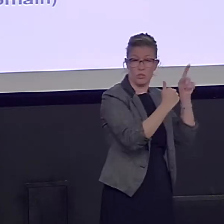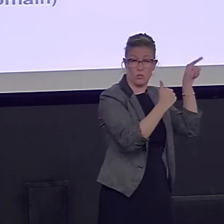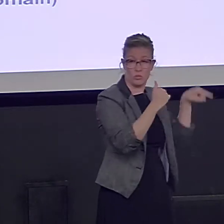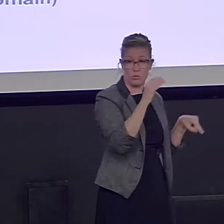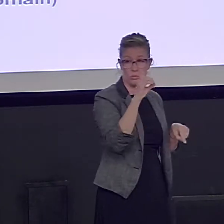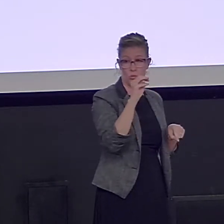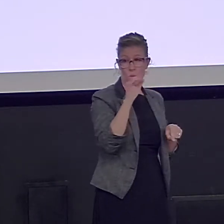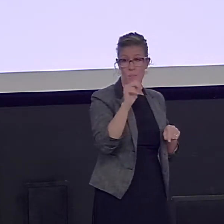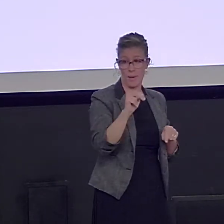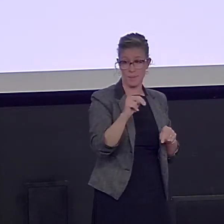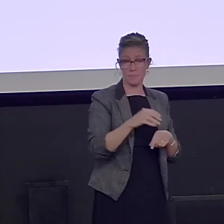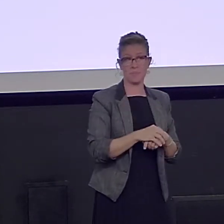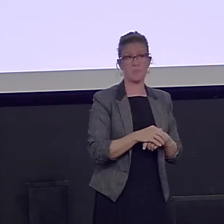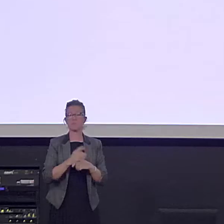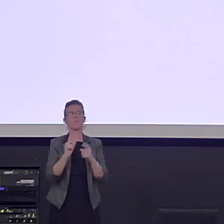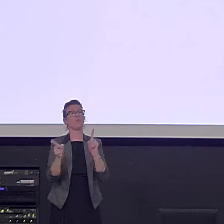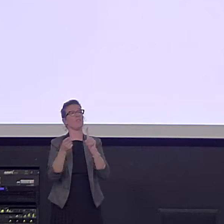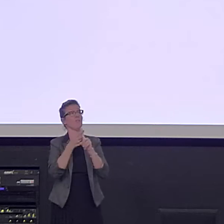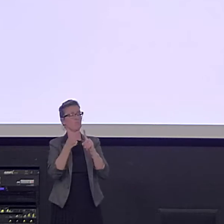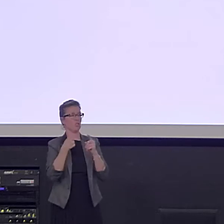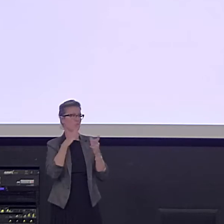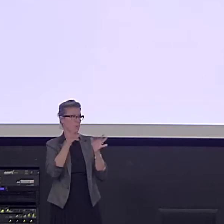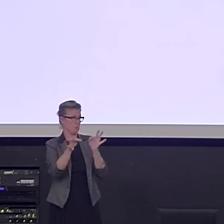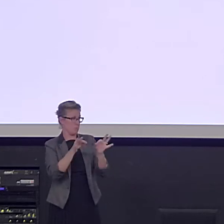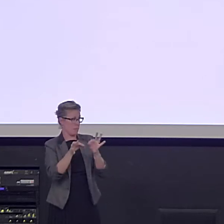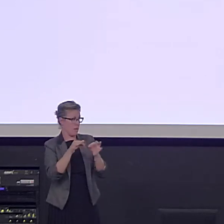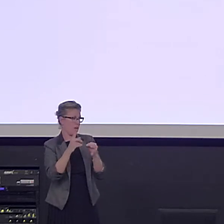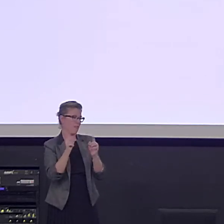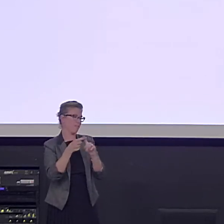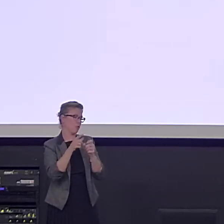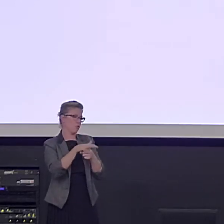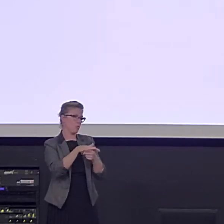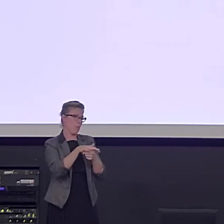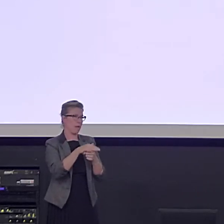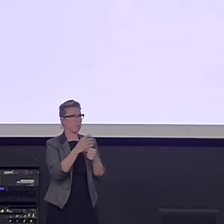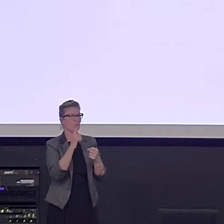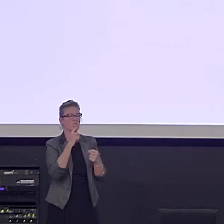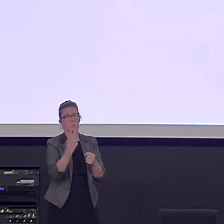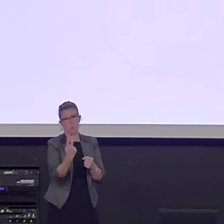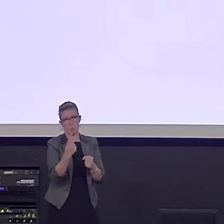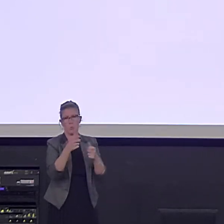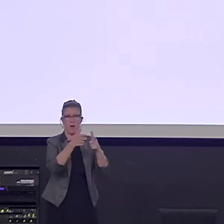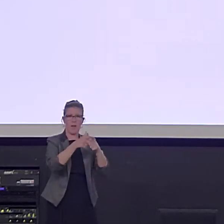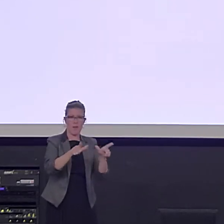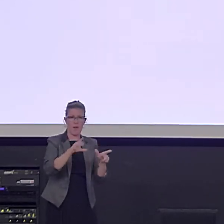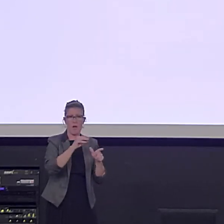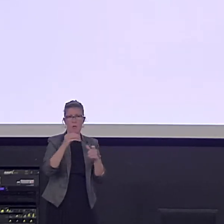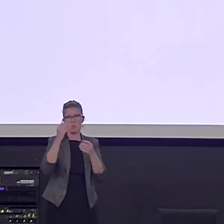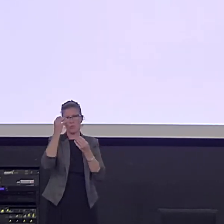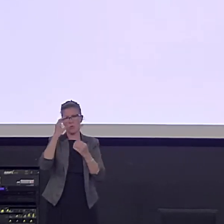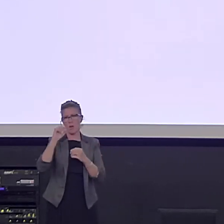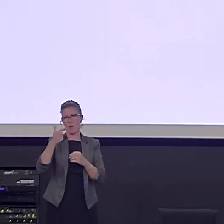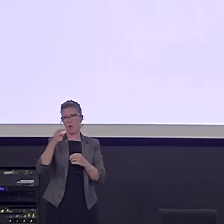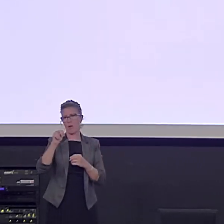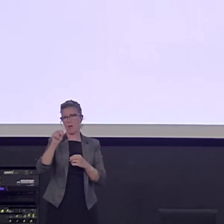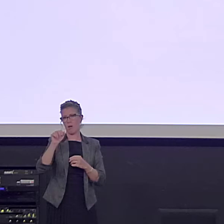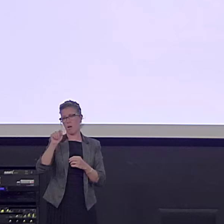The first domain that I've chosen to look at, or two domains are language and cognition and I'm going to first start with language, although,